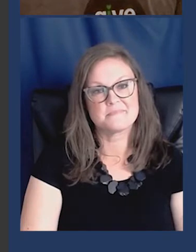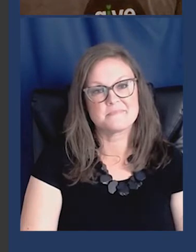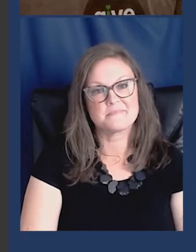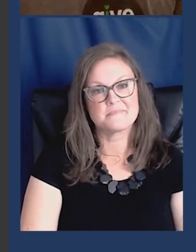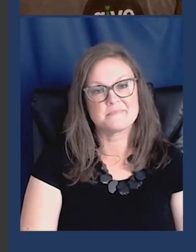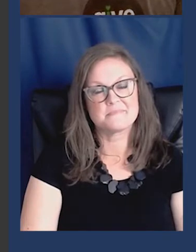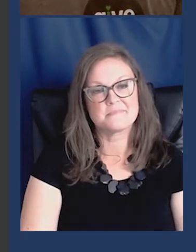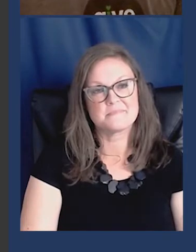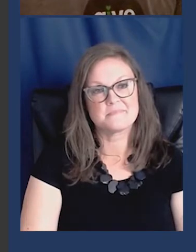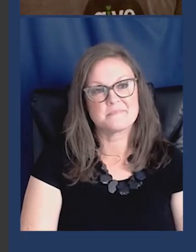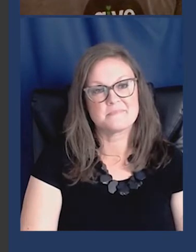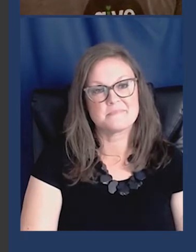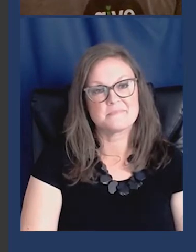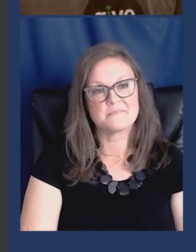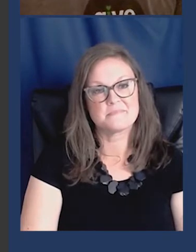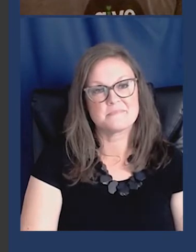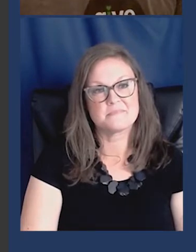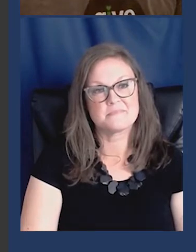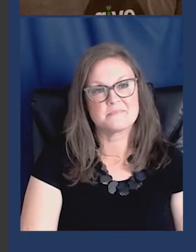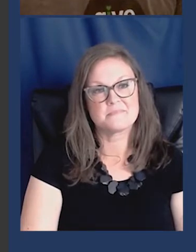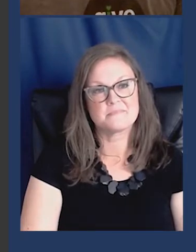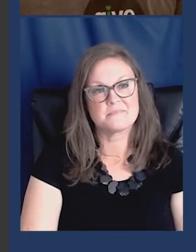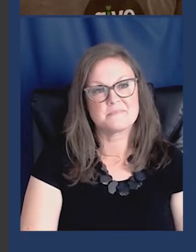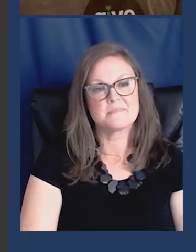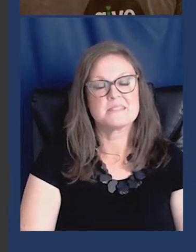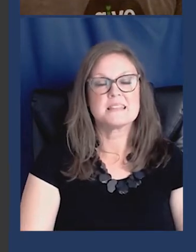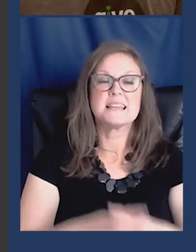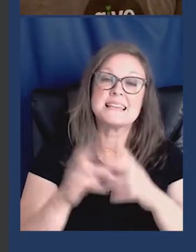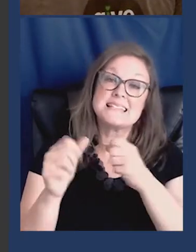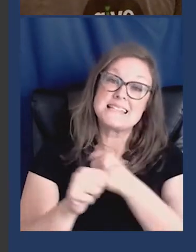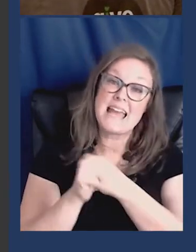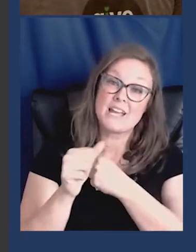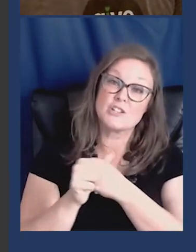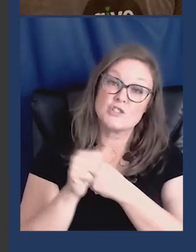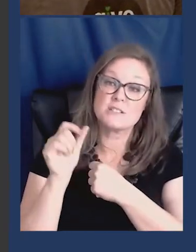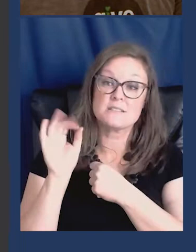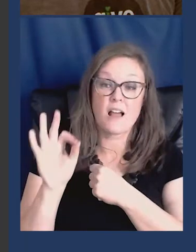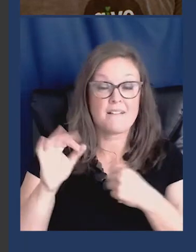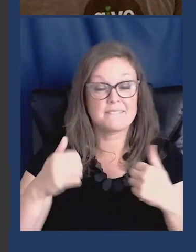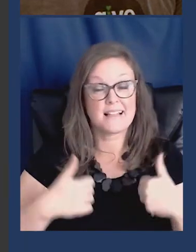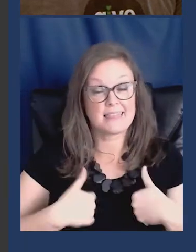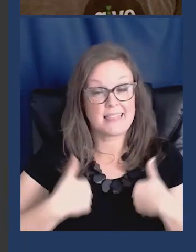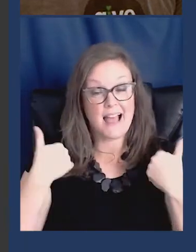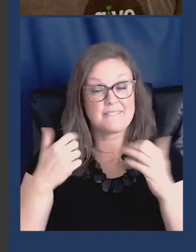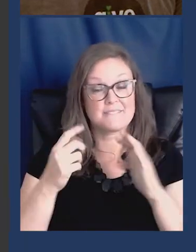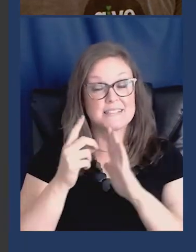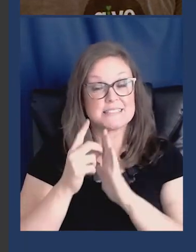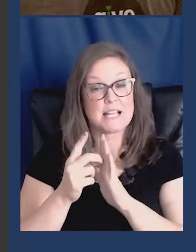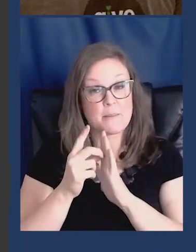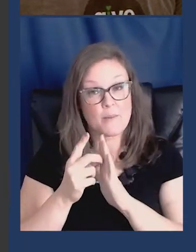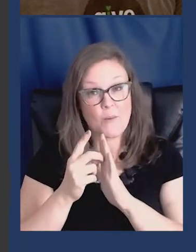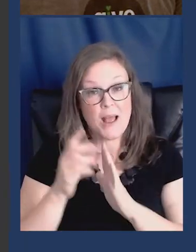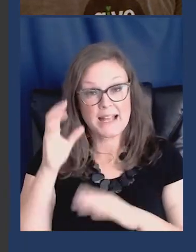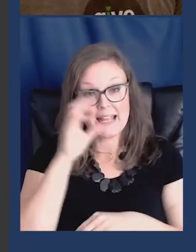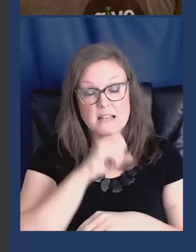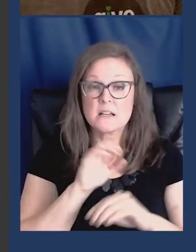Dangers of live demos, I suppose. Nothing's going badly yet.